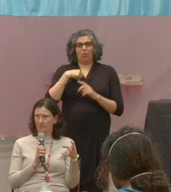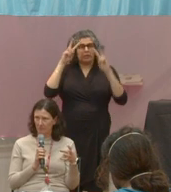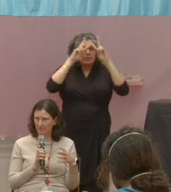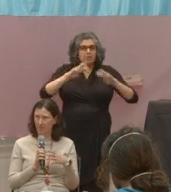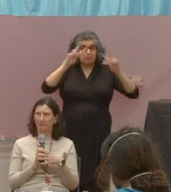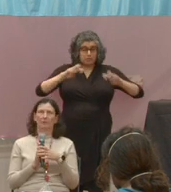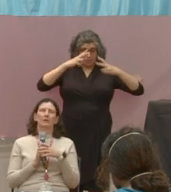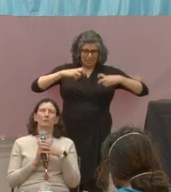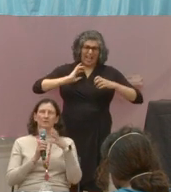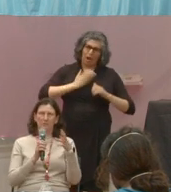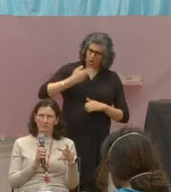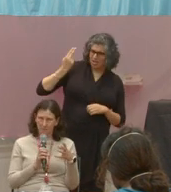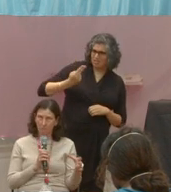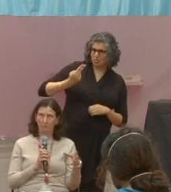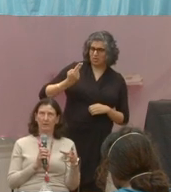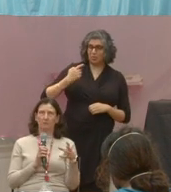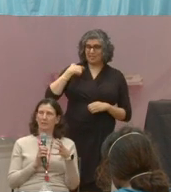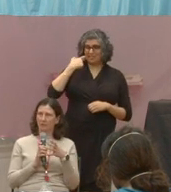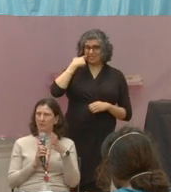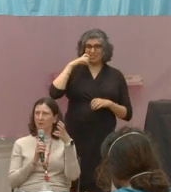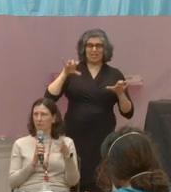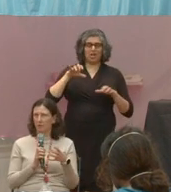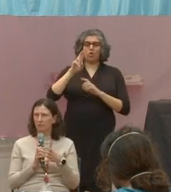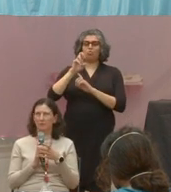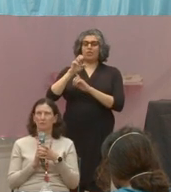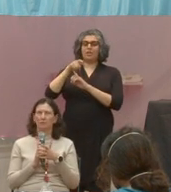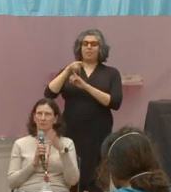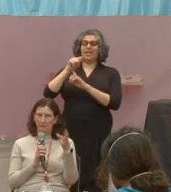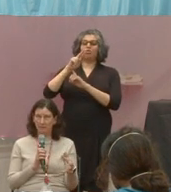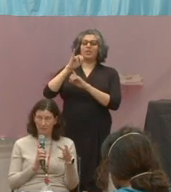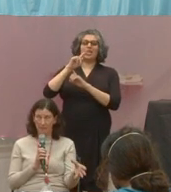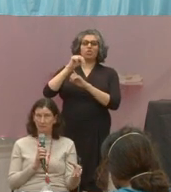histories. And it just did a repatriation of works to Tlingit